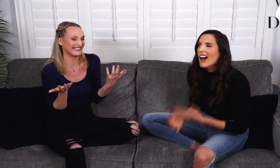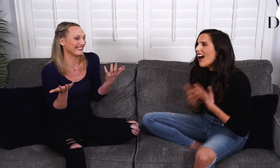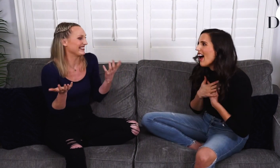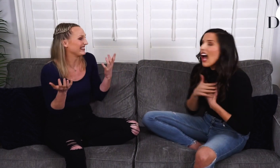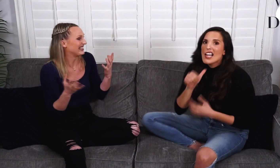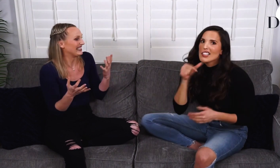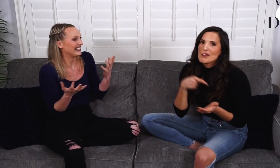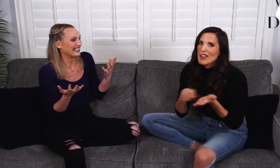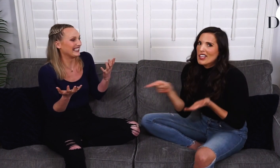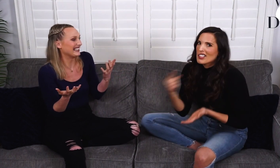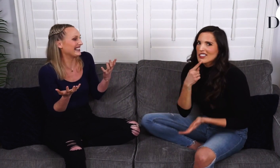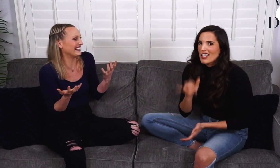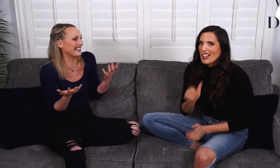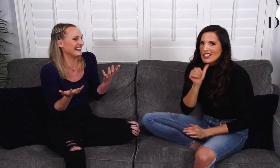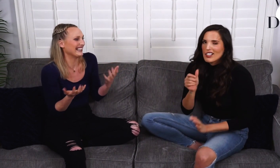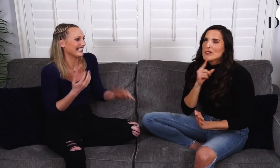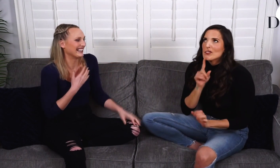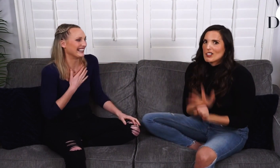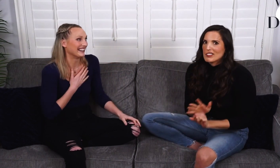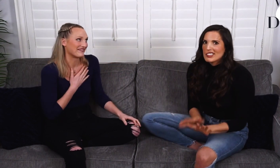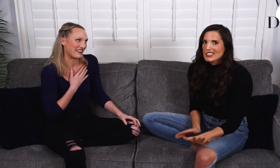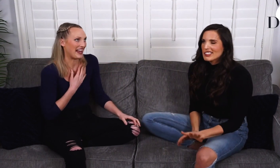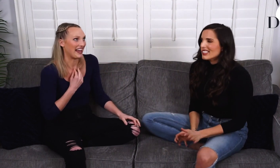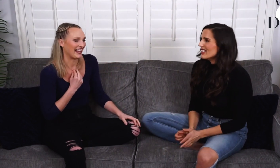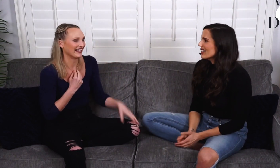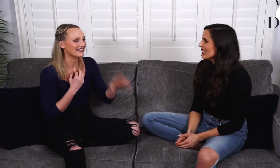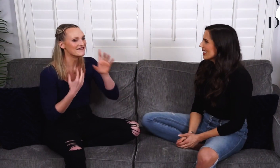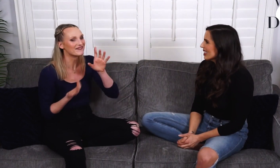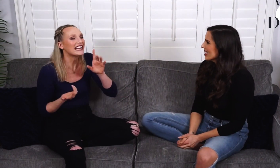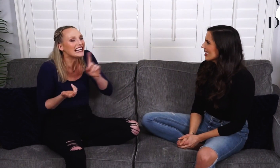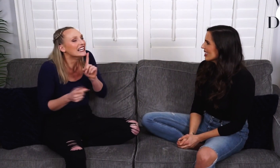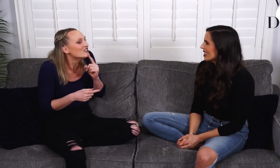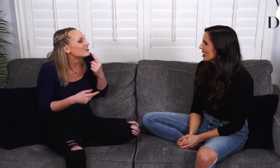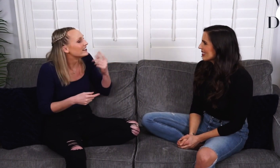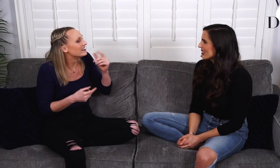Aww! I didn't pay her to say that I didn't I promise. - Okay... But seriously,